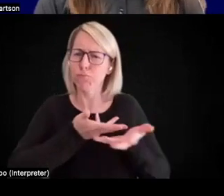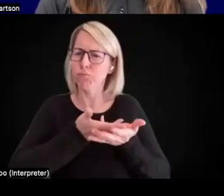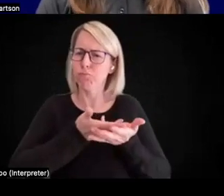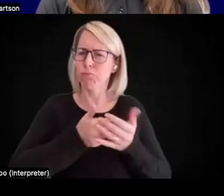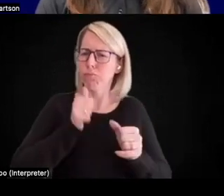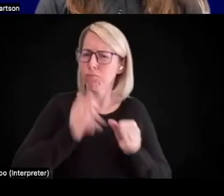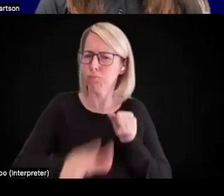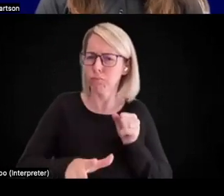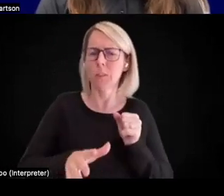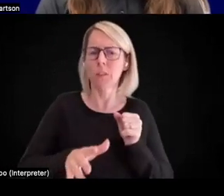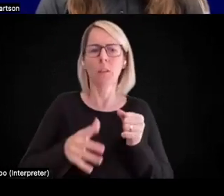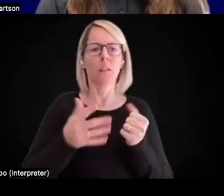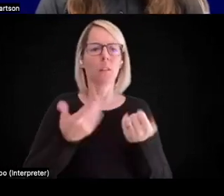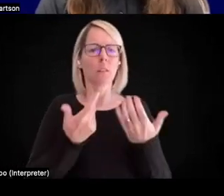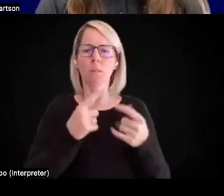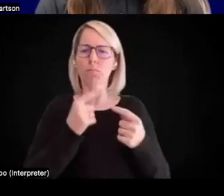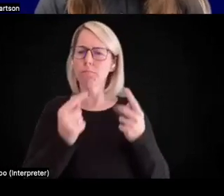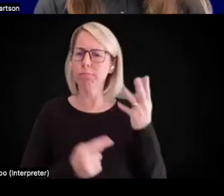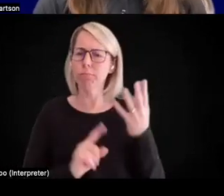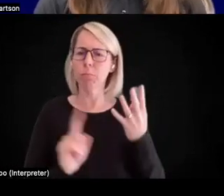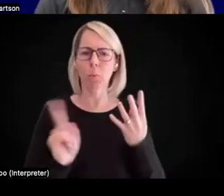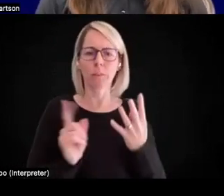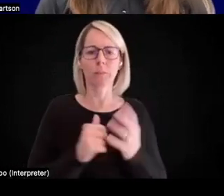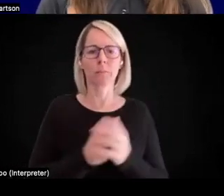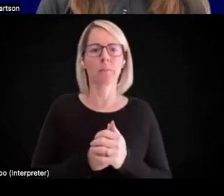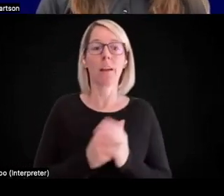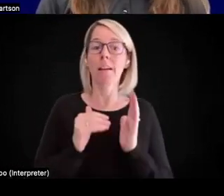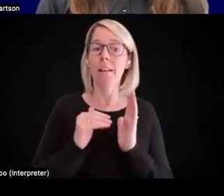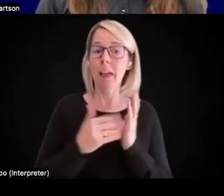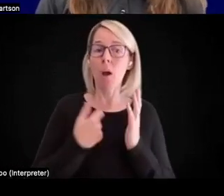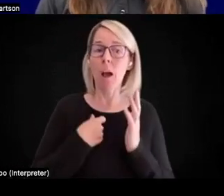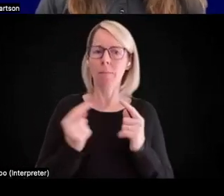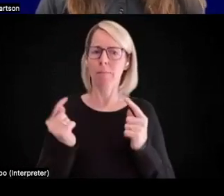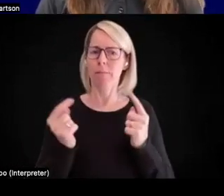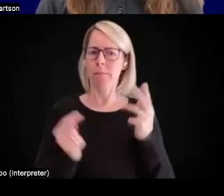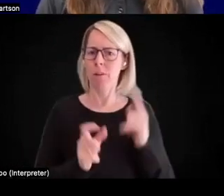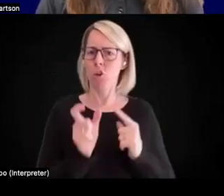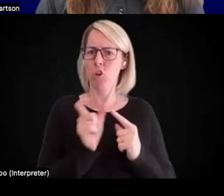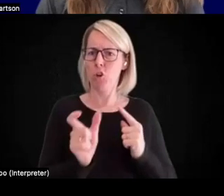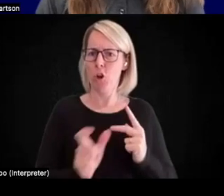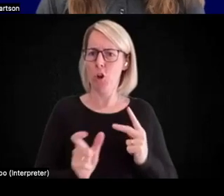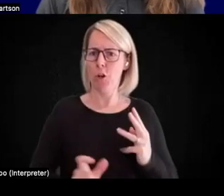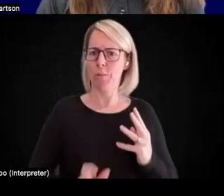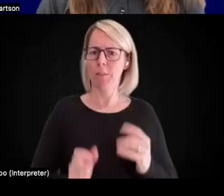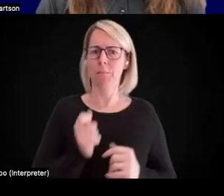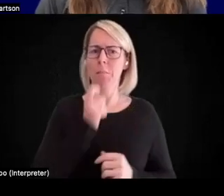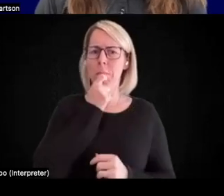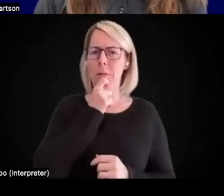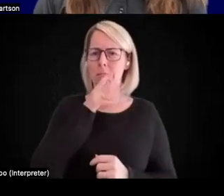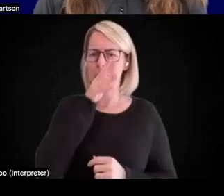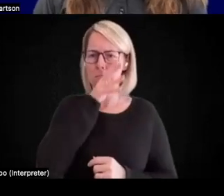terms that don't mean a lot to you, but we will look at each of them one by one.